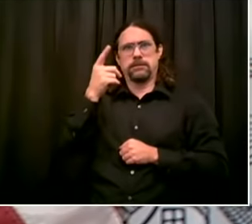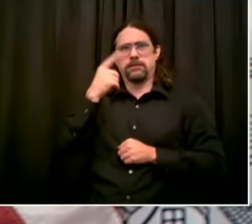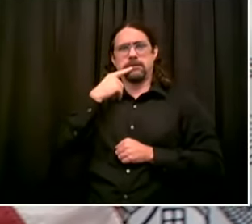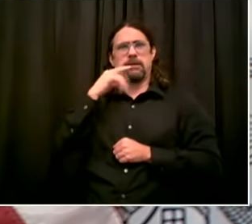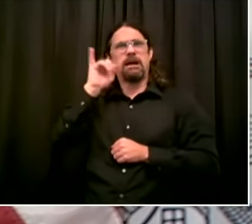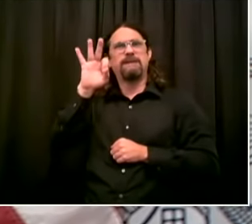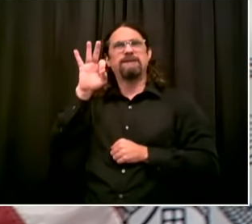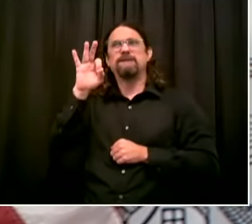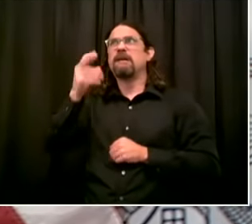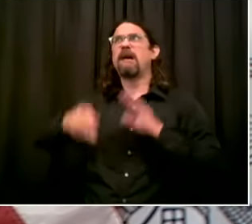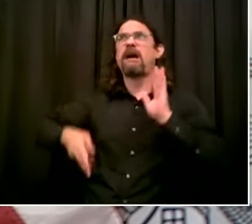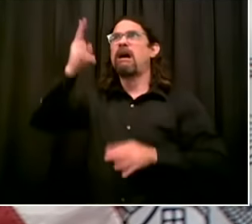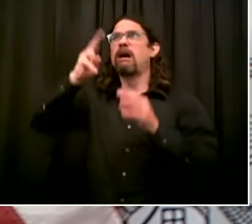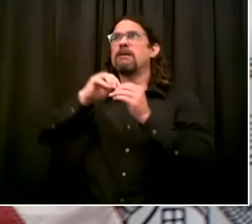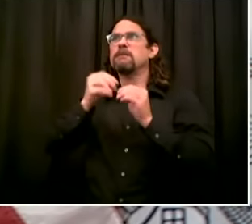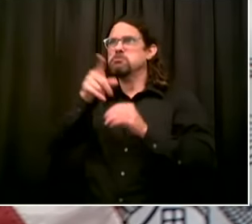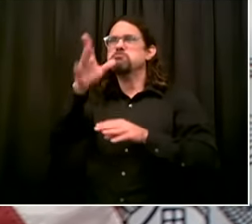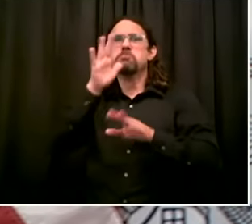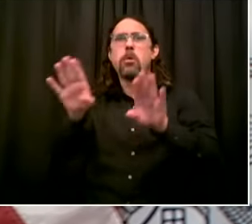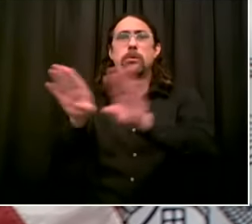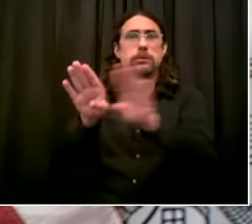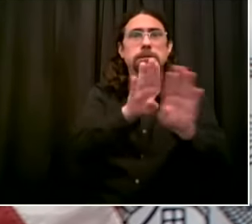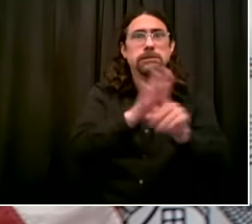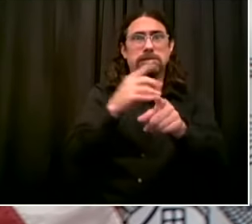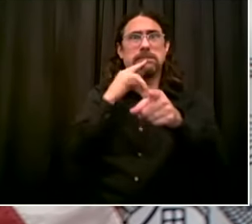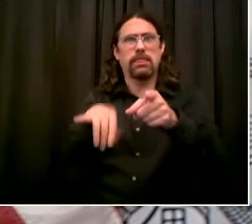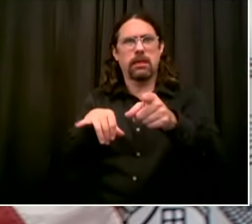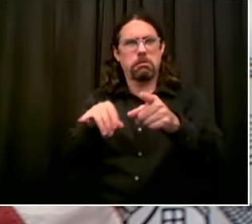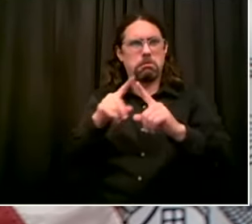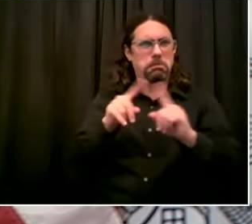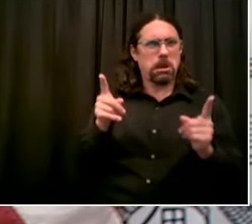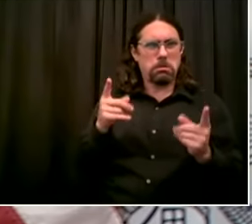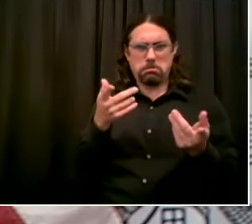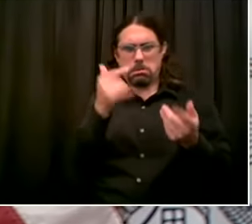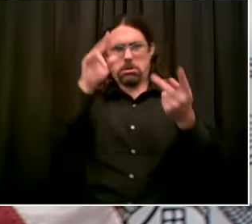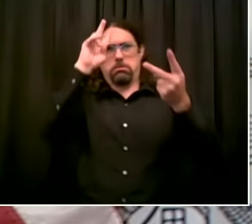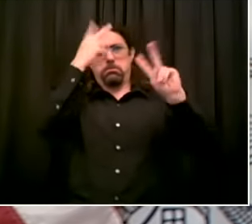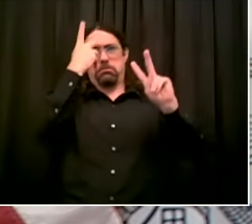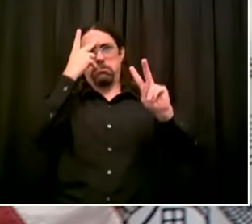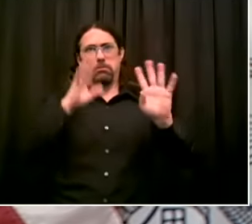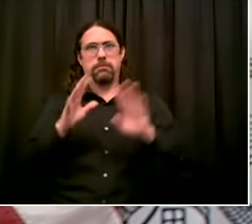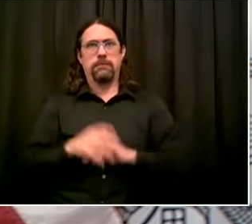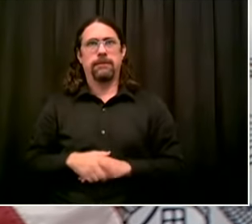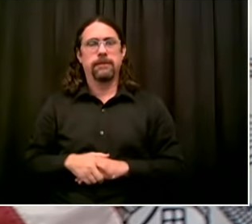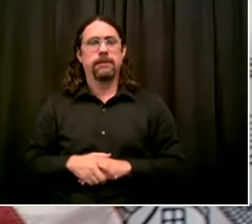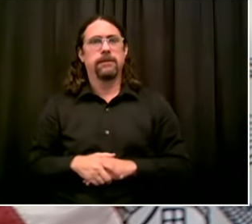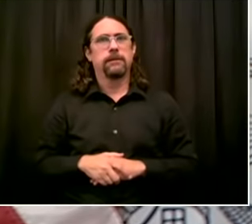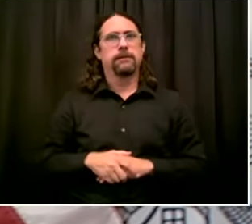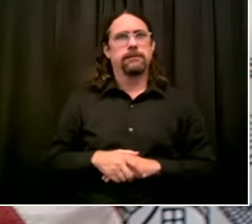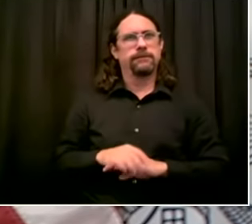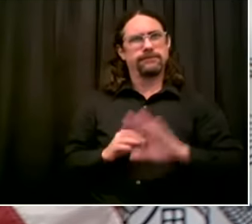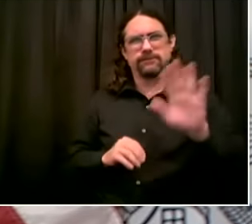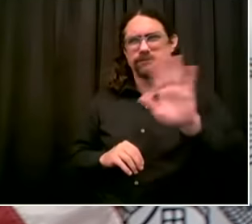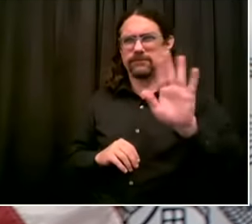WE HAVE HAD JOINT OUTREACH AMTEHS TAGT O TO SPECIFIC NEIGHBORHOODS